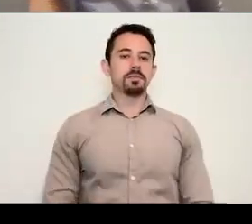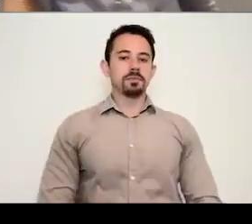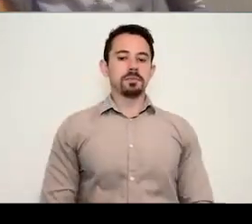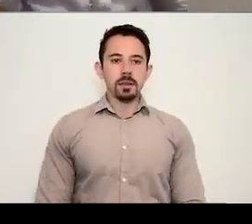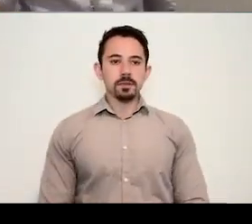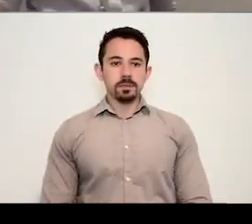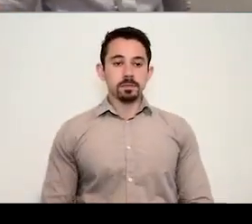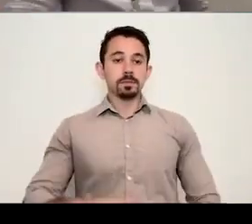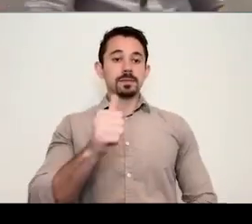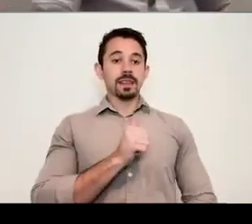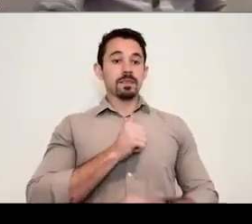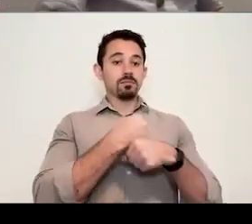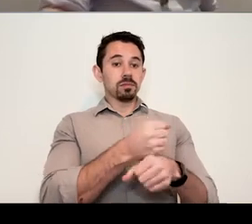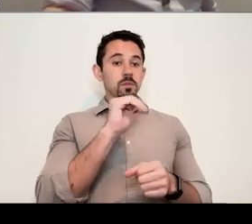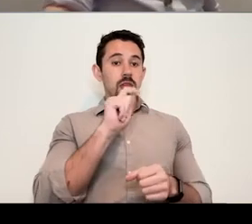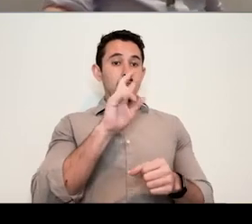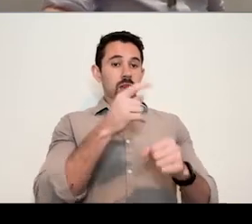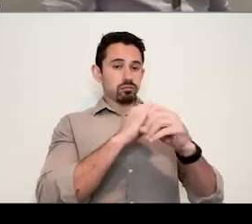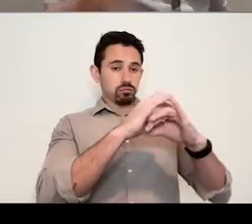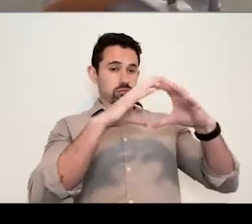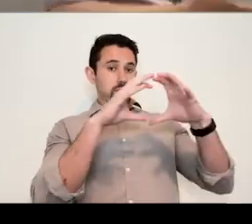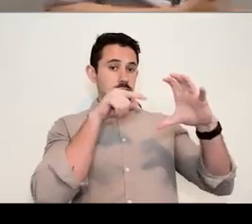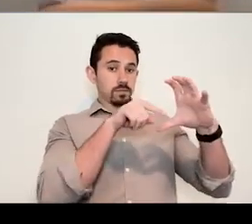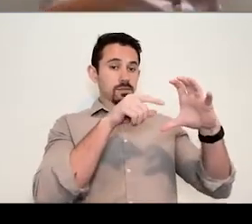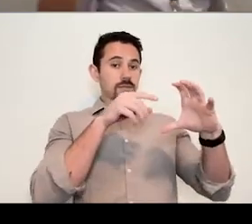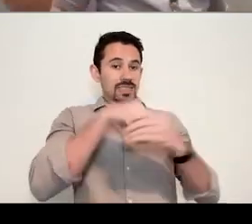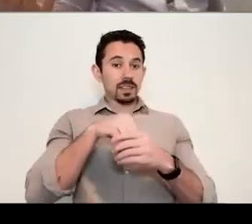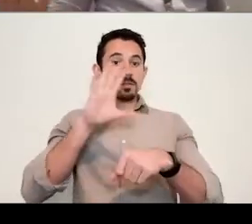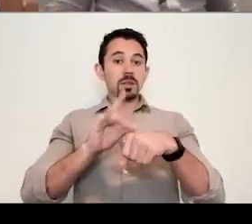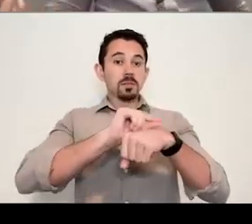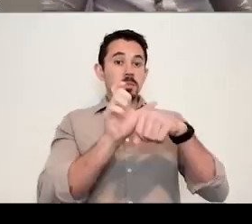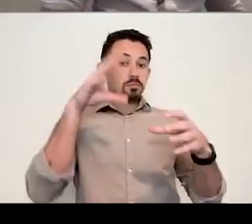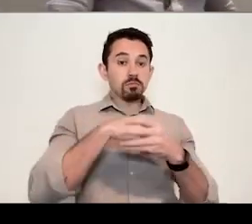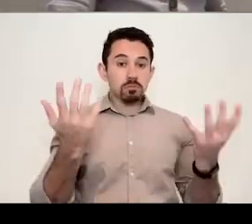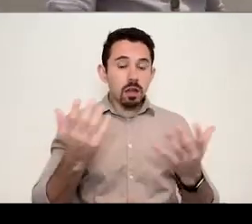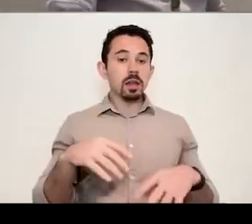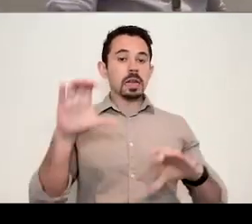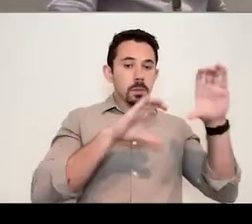The self-produced matrix in biofilms contains chemically and functionally diverse extracellular